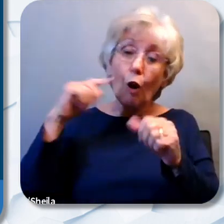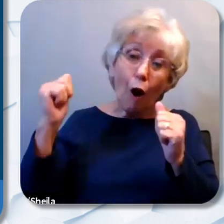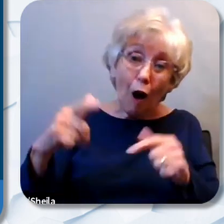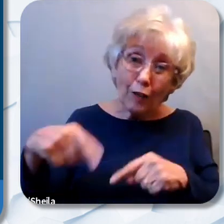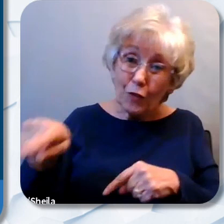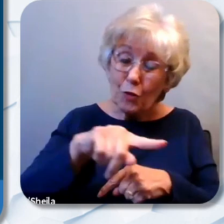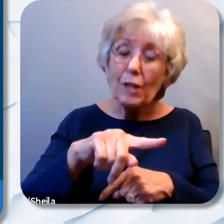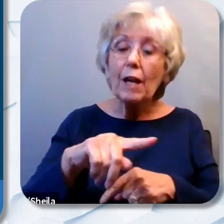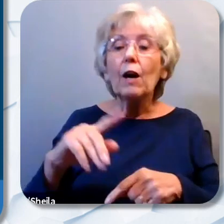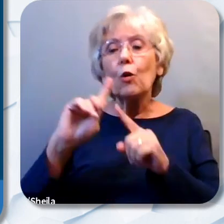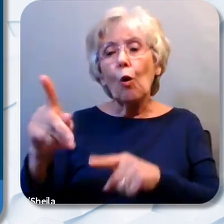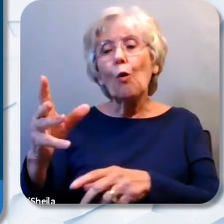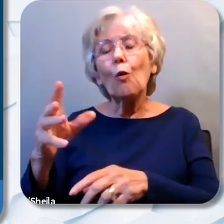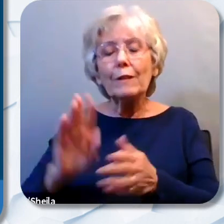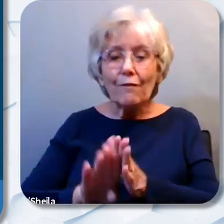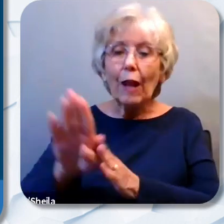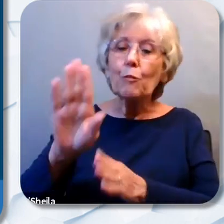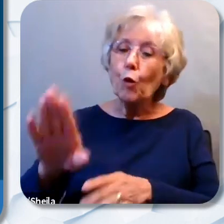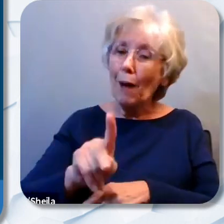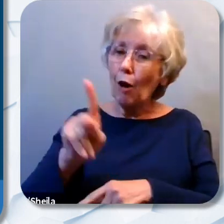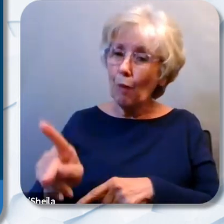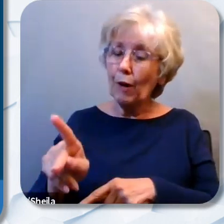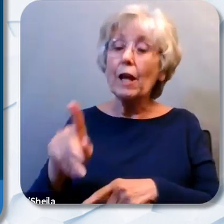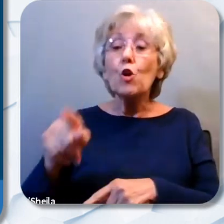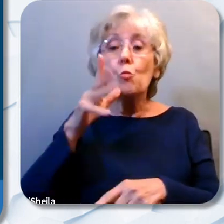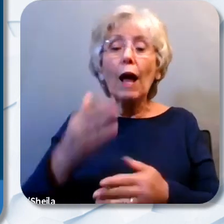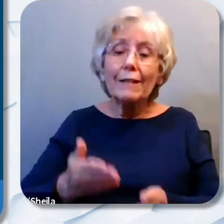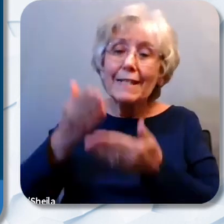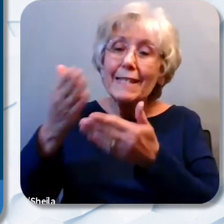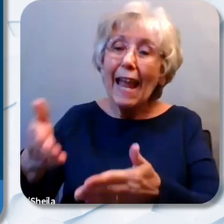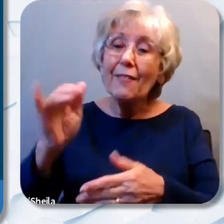get your PowerPoint together. That you're going to go and you're going to take to anyone who will